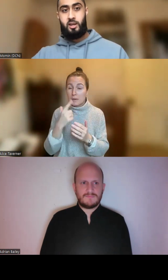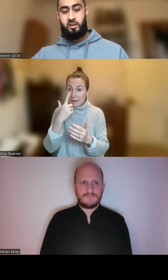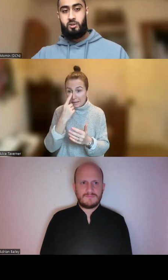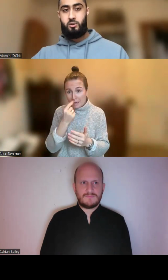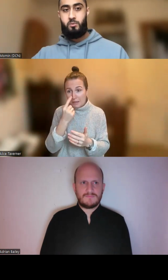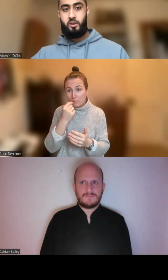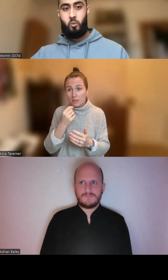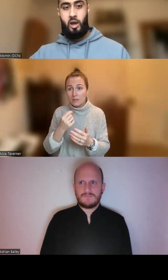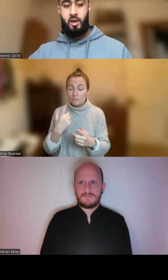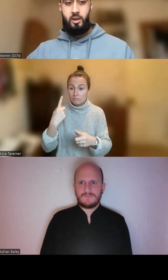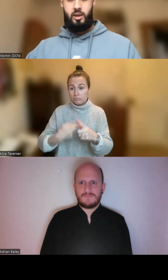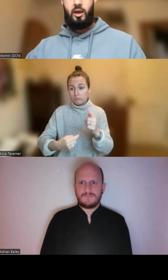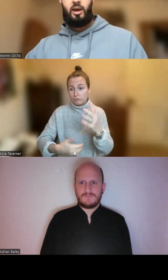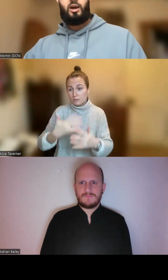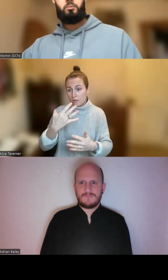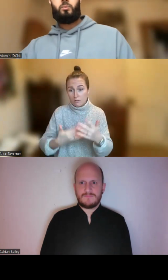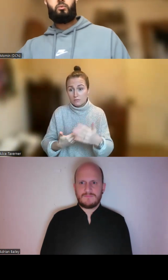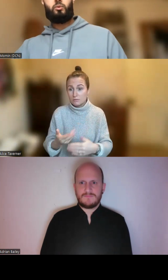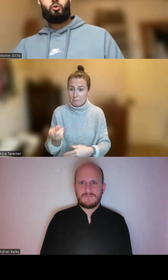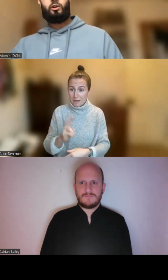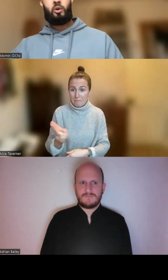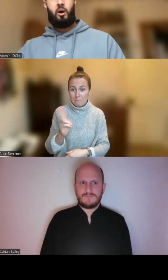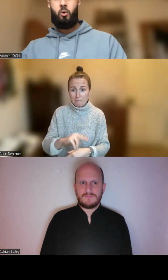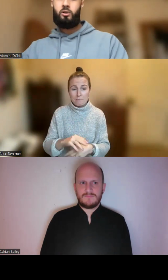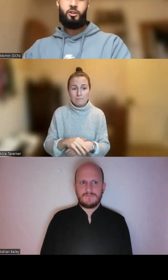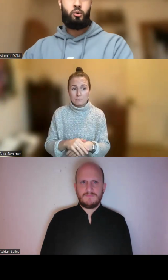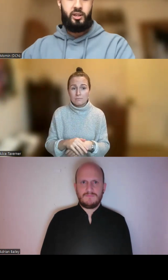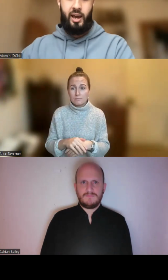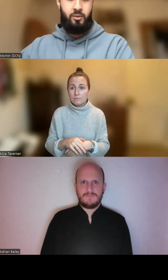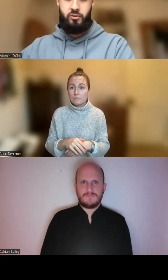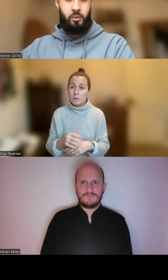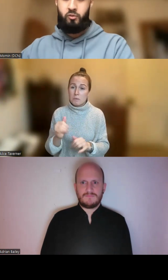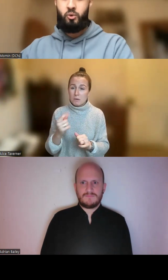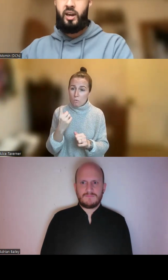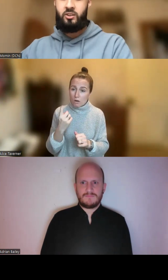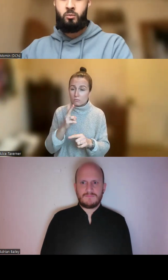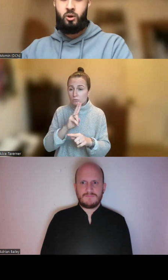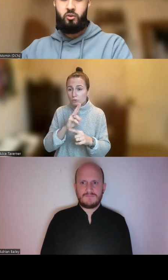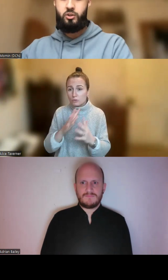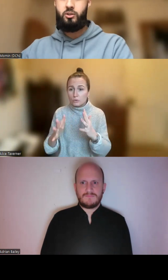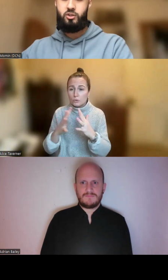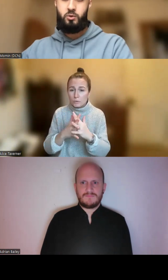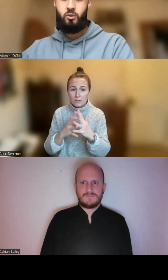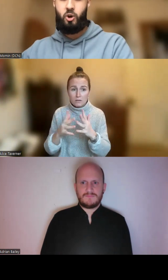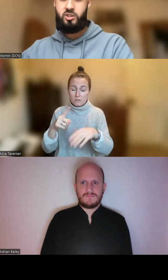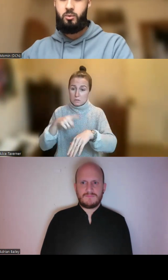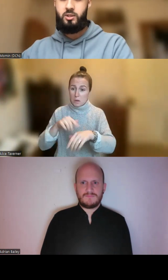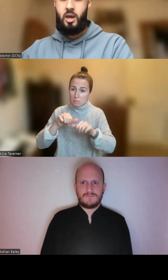It can be something where you can look at a one to two-week timeframe of you getting some results or some customers